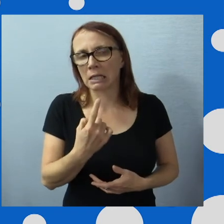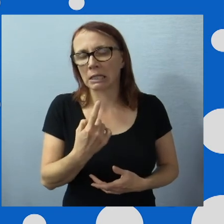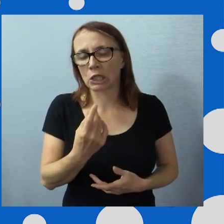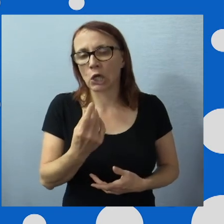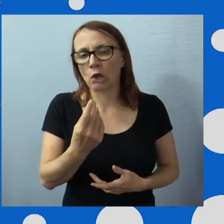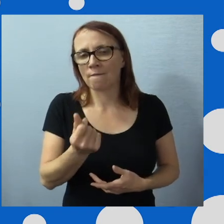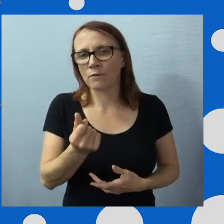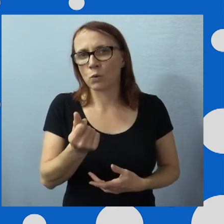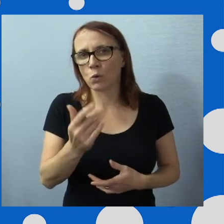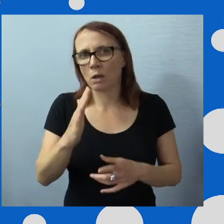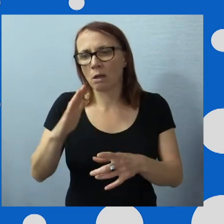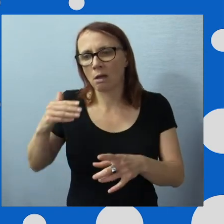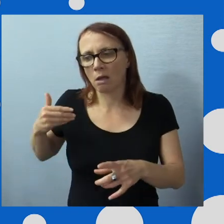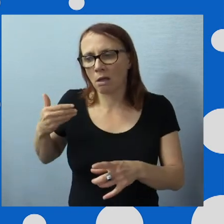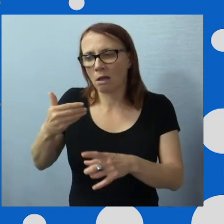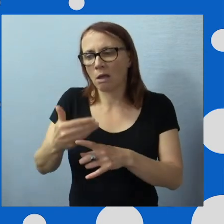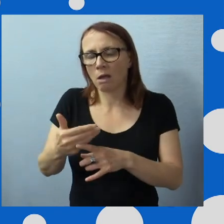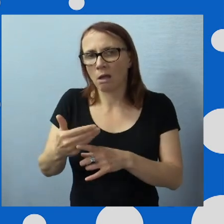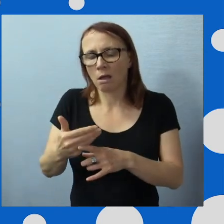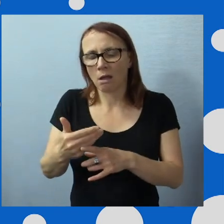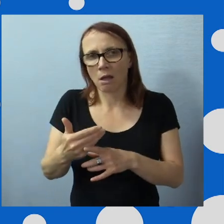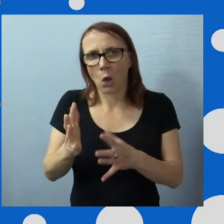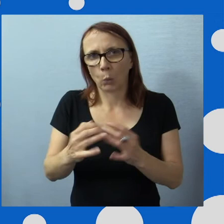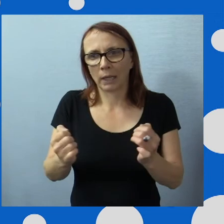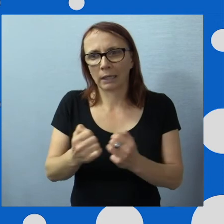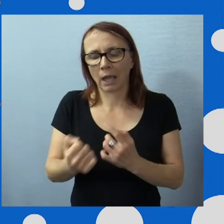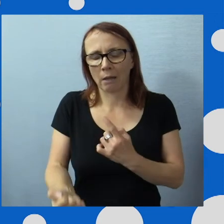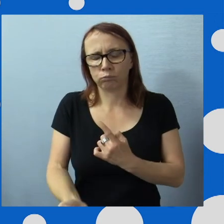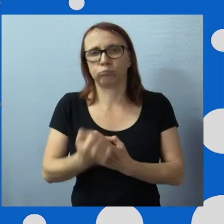and that I've been struck by over the weekend and I'm also going to ask Ian to